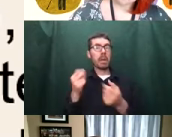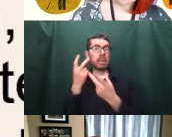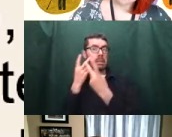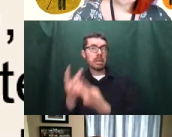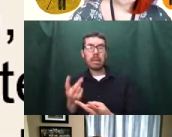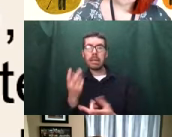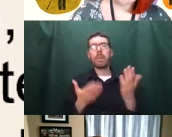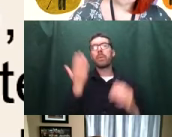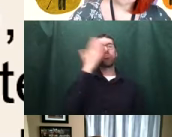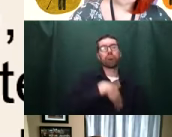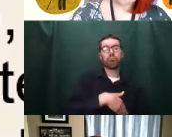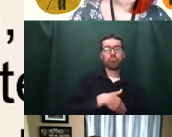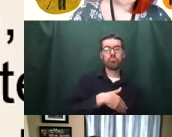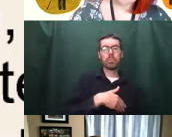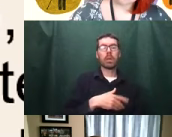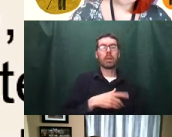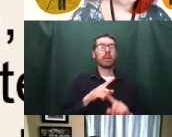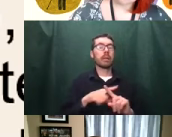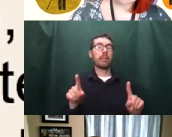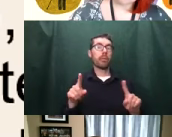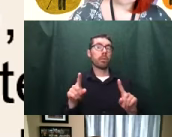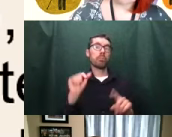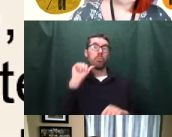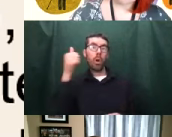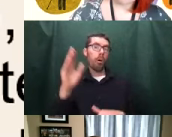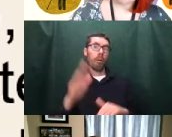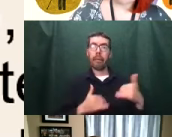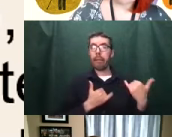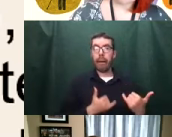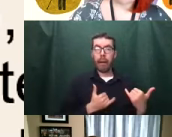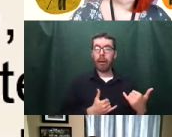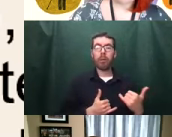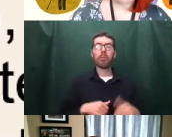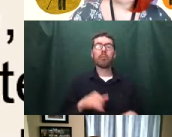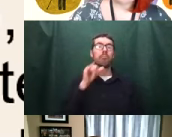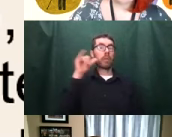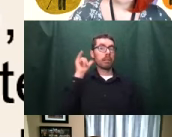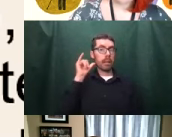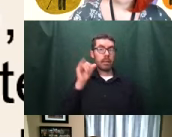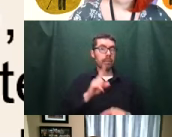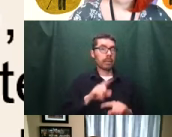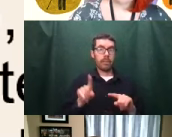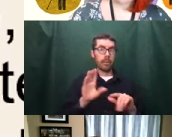be different today than tomorrow, and may have been different yesterday than it is today,